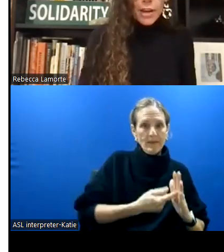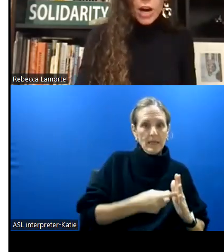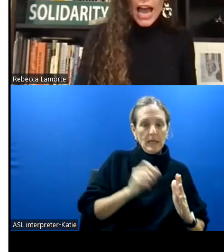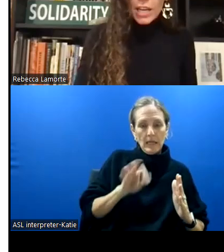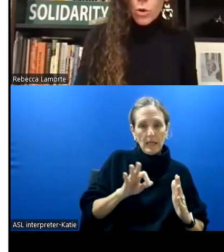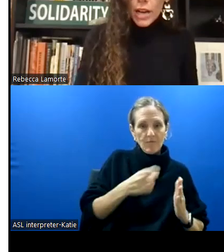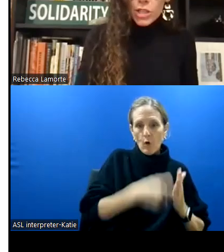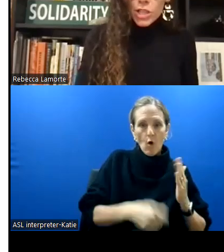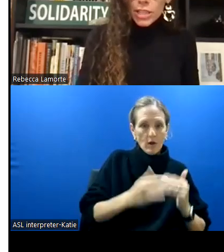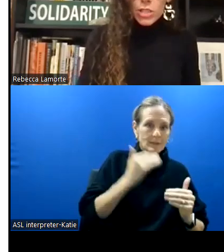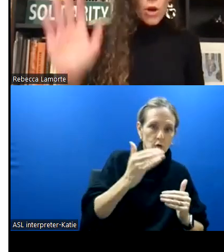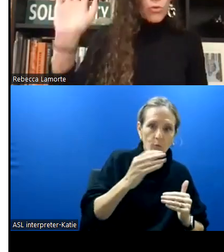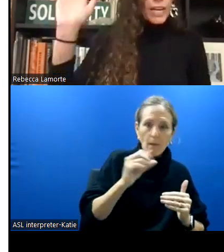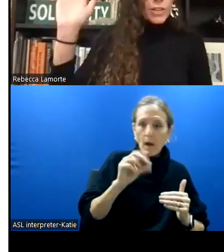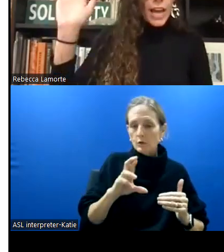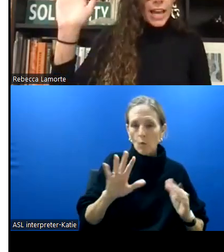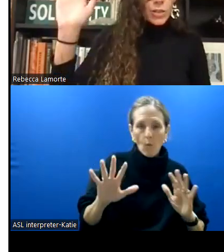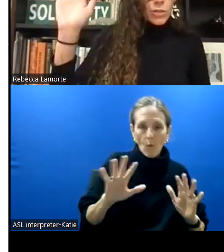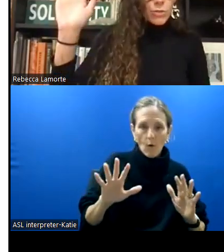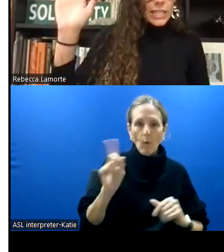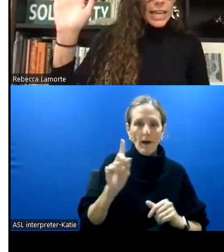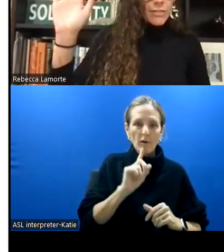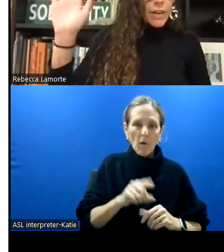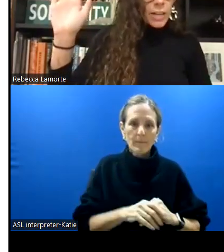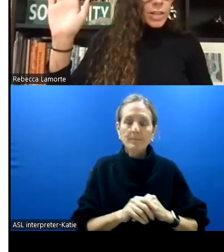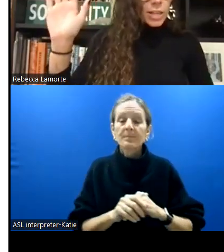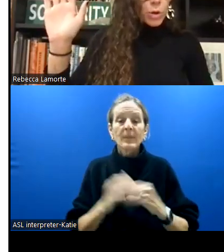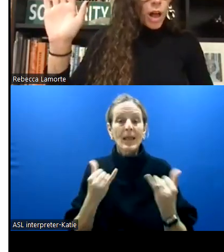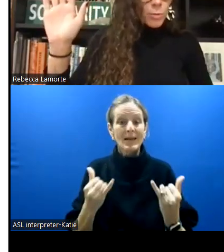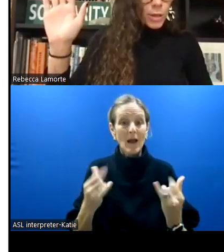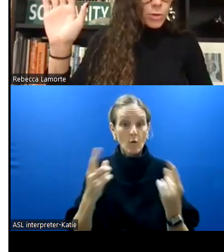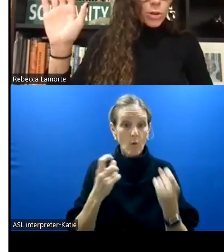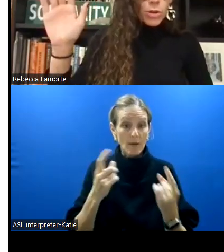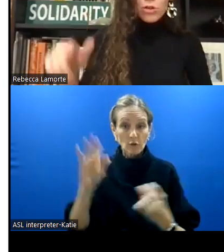if there are any questions, raise your hand using the Raise Hand function, and we'll unmute you.